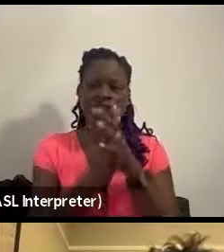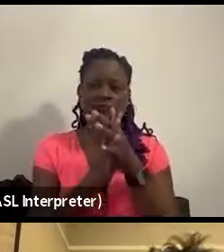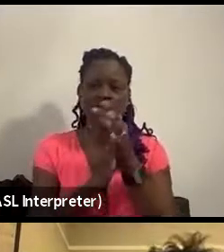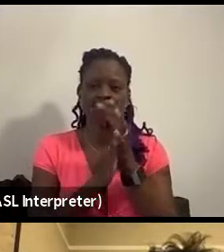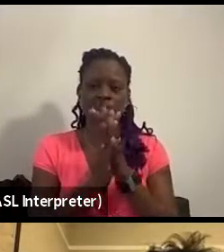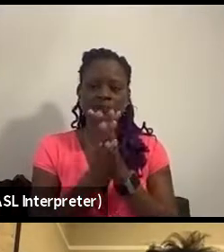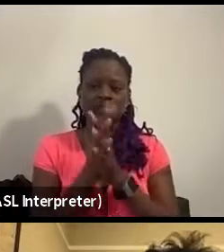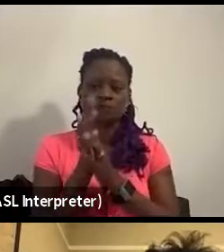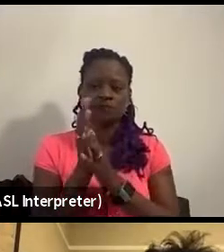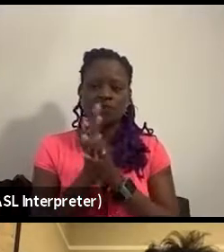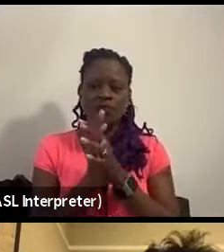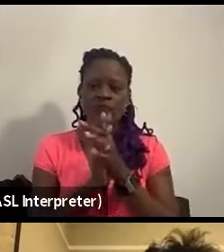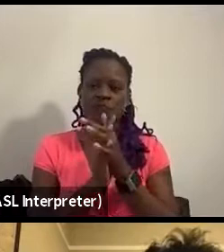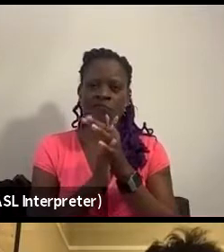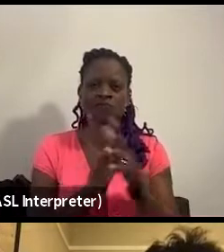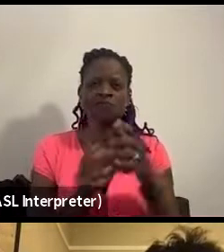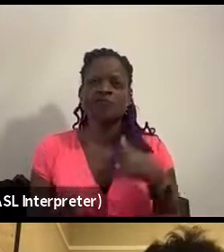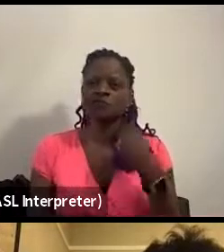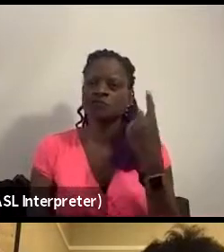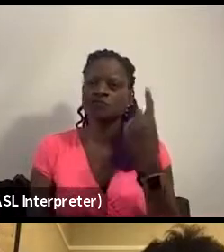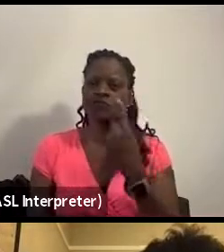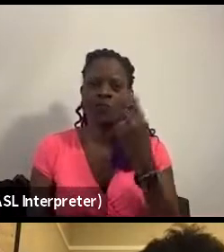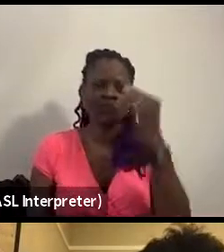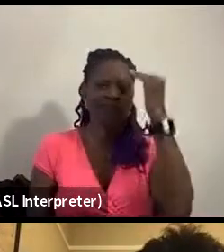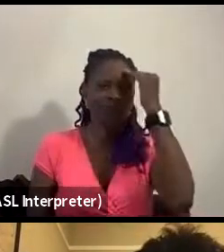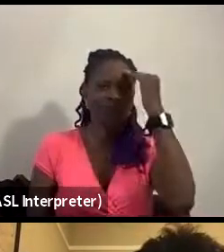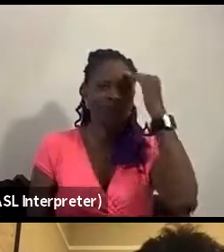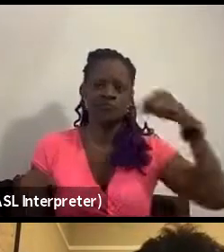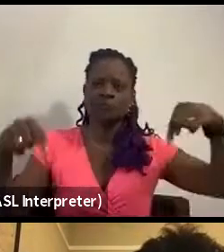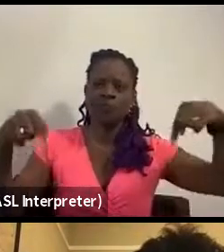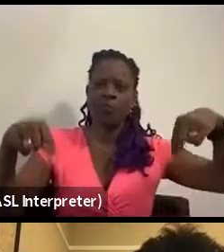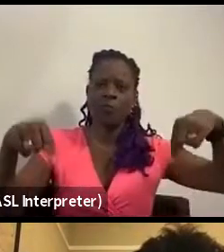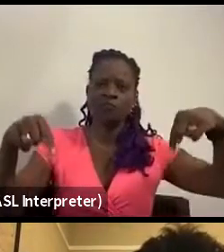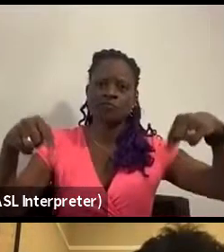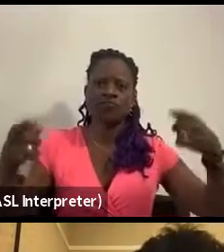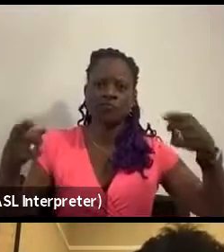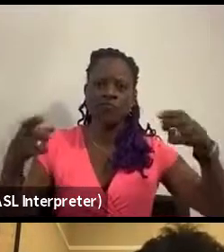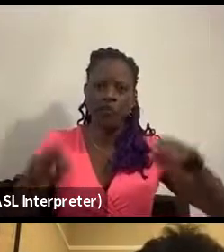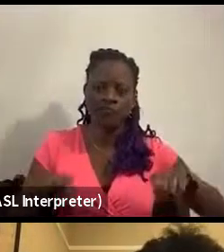knew that we would get to this point, that we would be having great success in